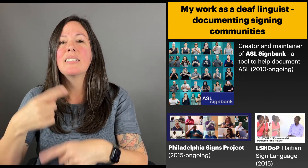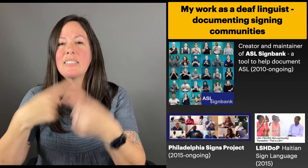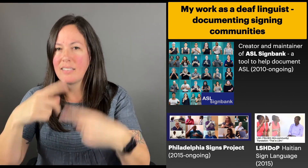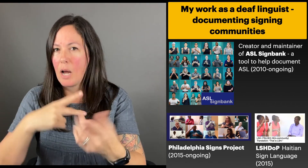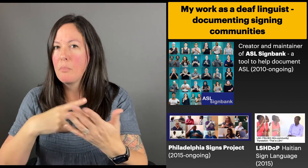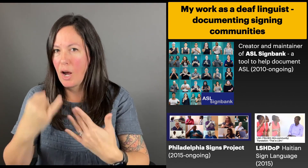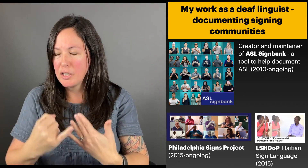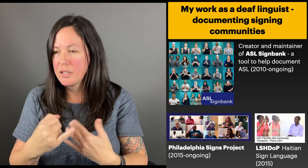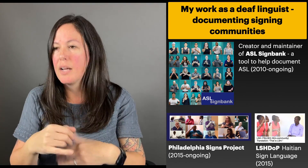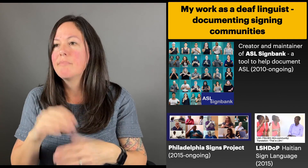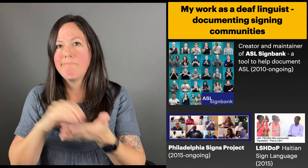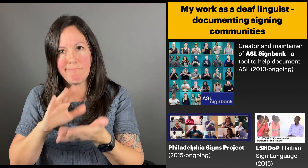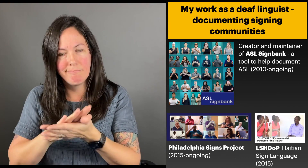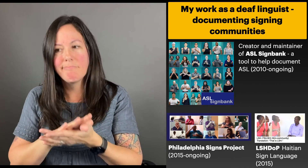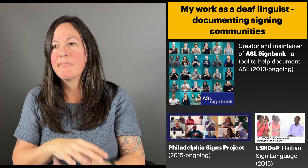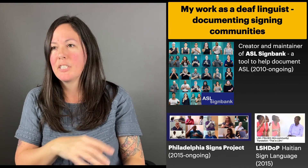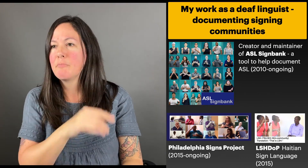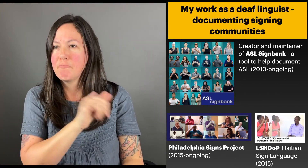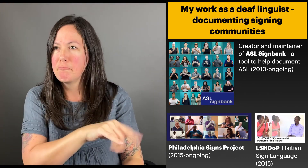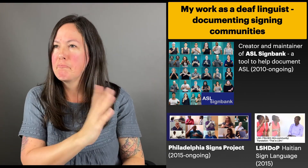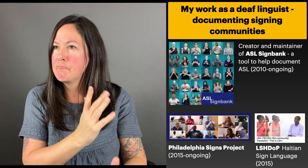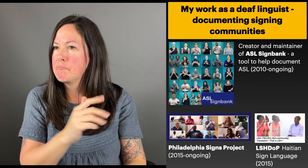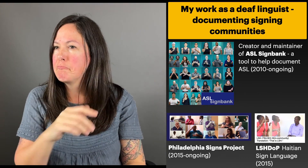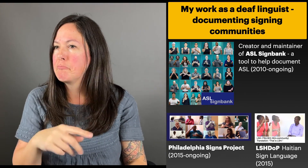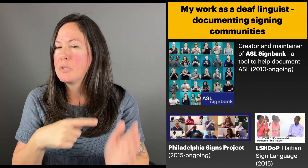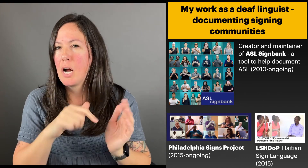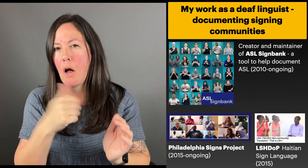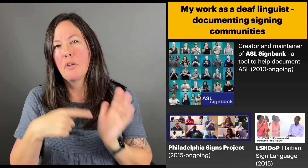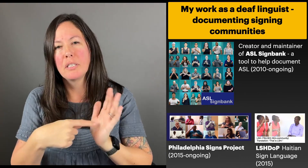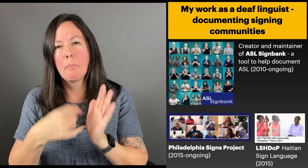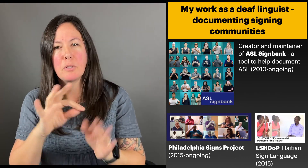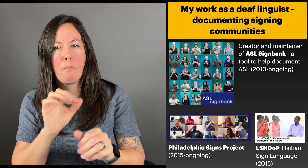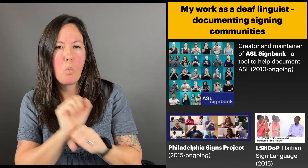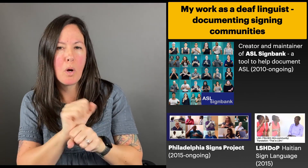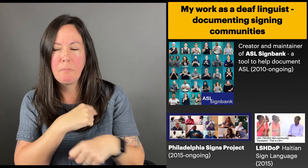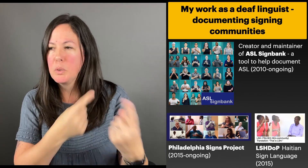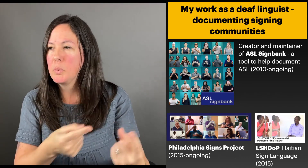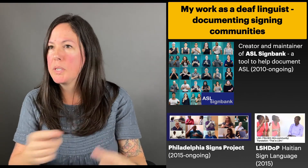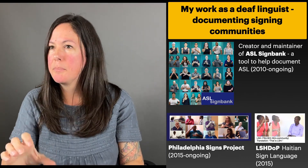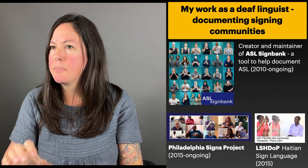in the Philadelphia science project on the left and the Haitian sign language